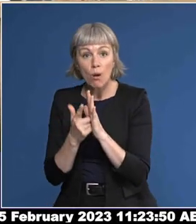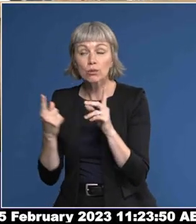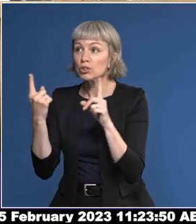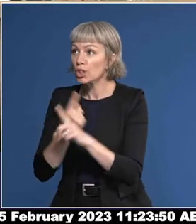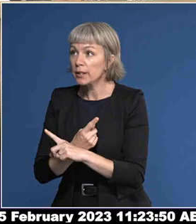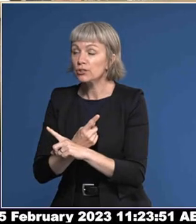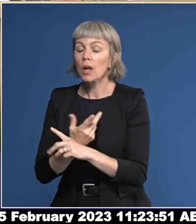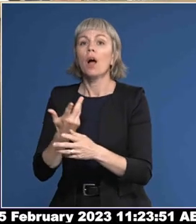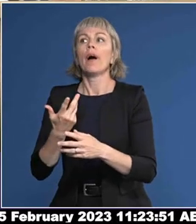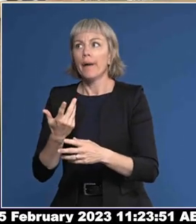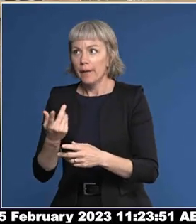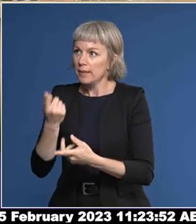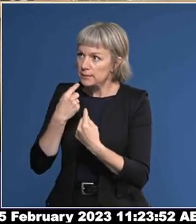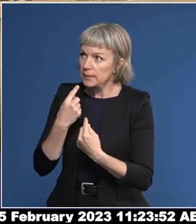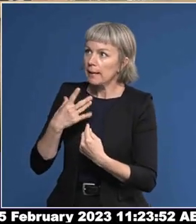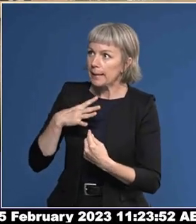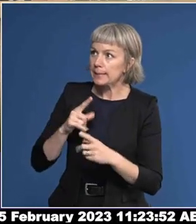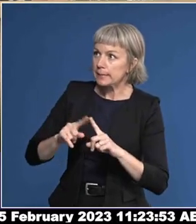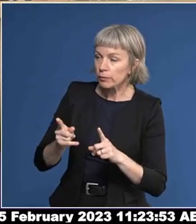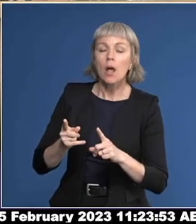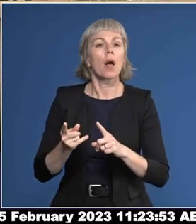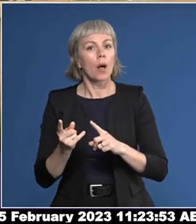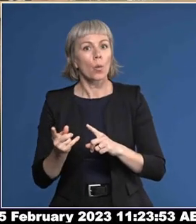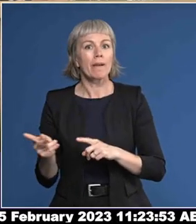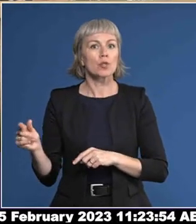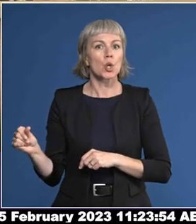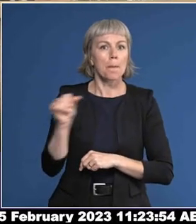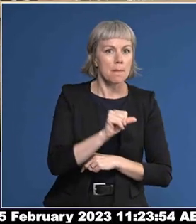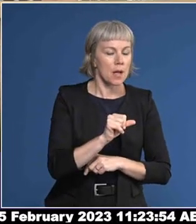implemented and retrain our staff around that new requirement.